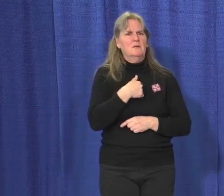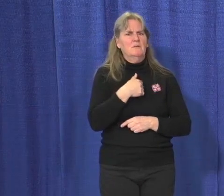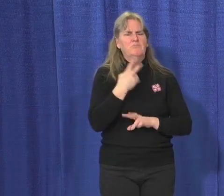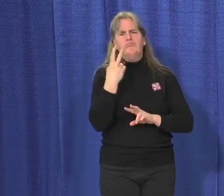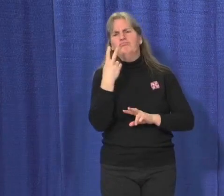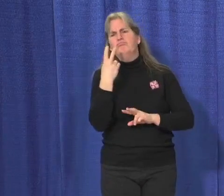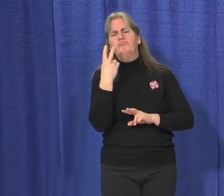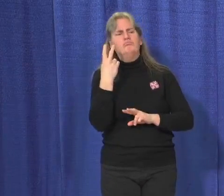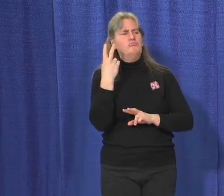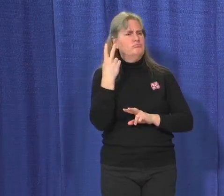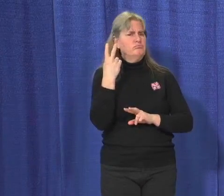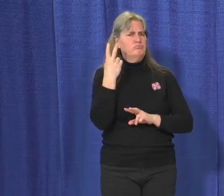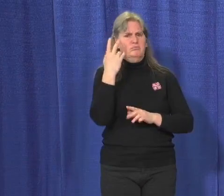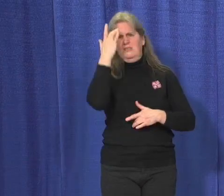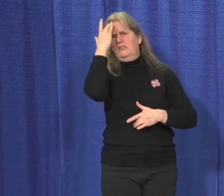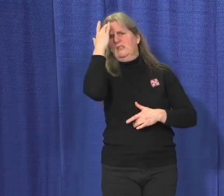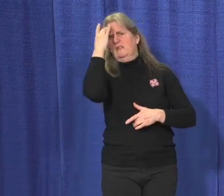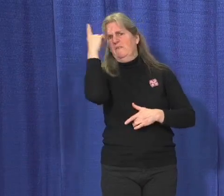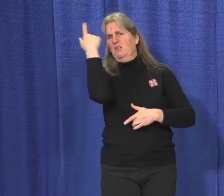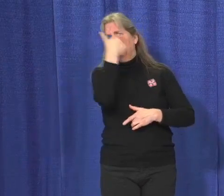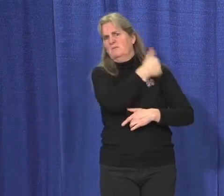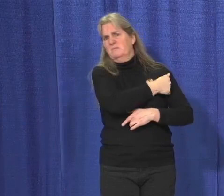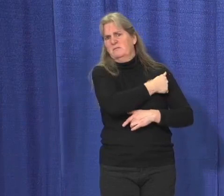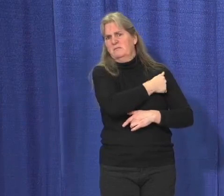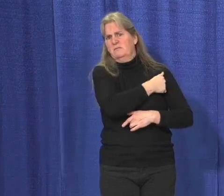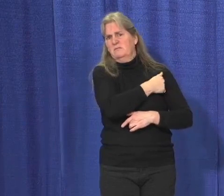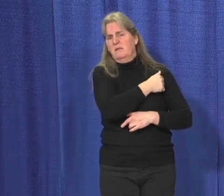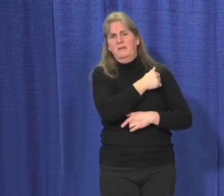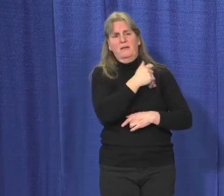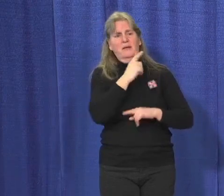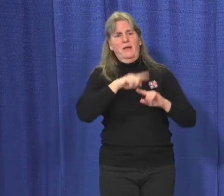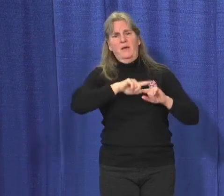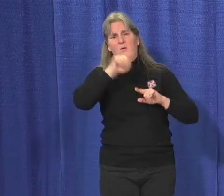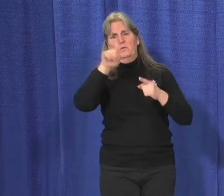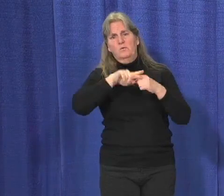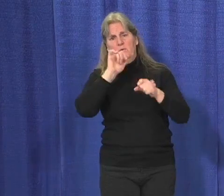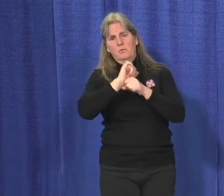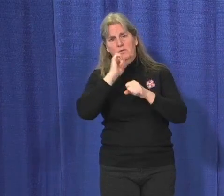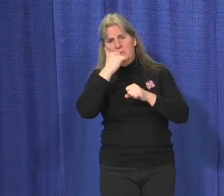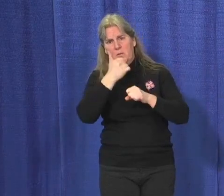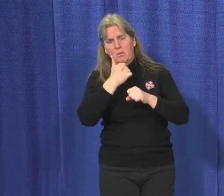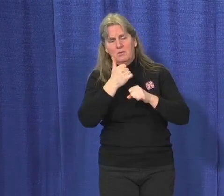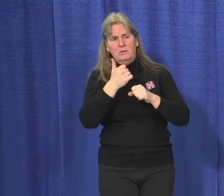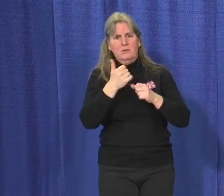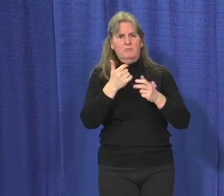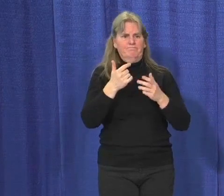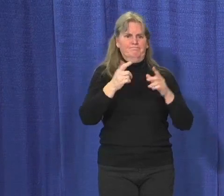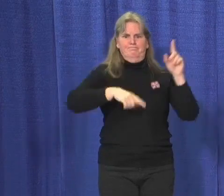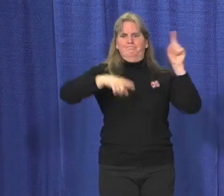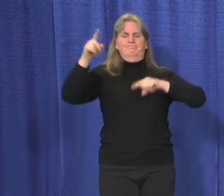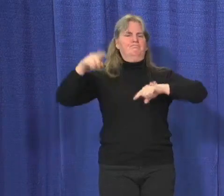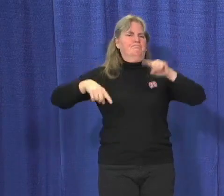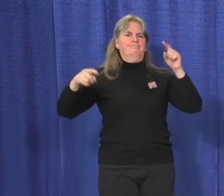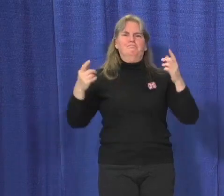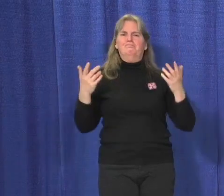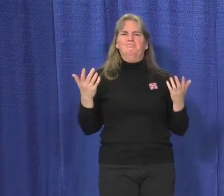first dose have felt significantly unwell enough to miss work.